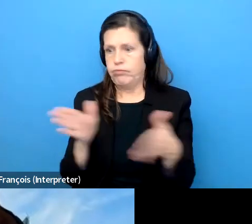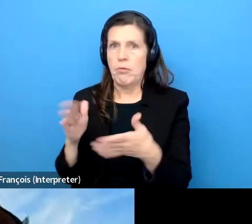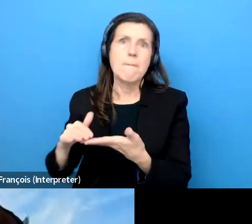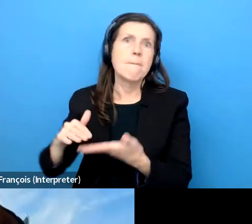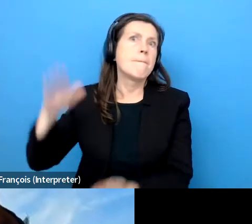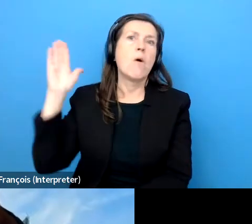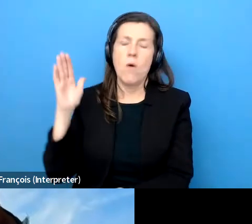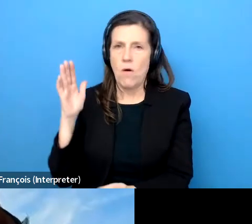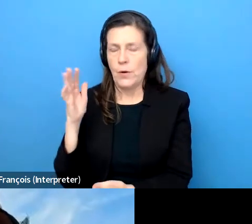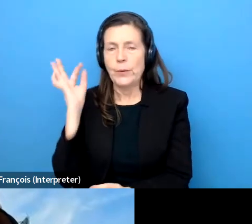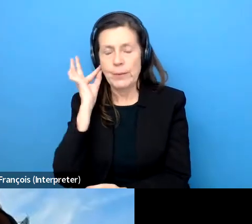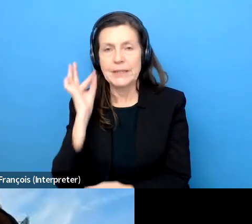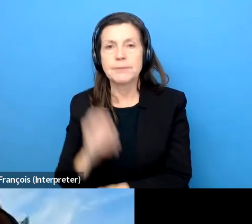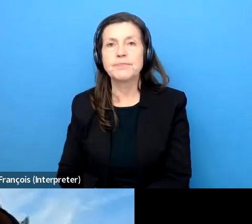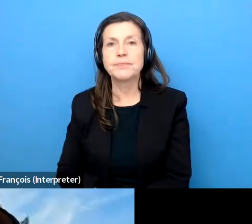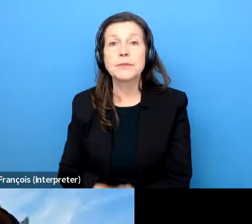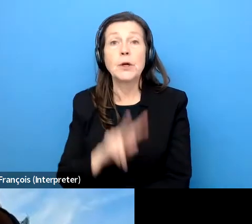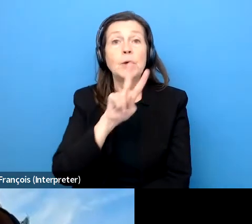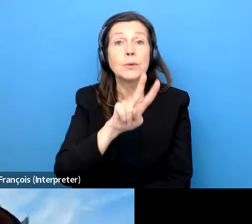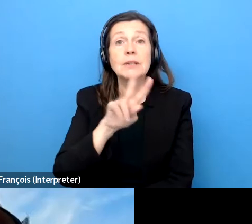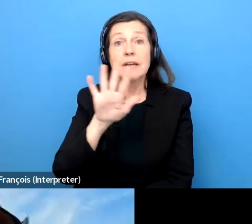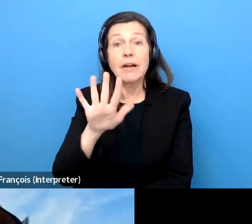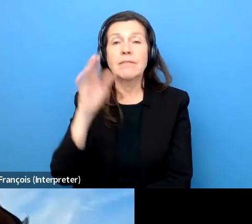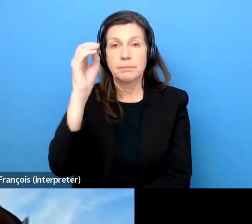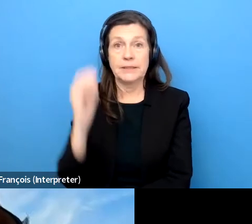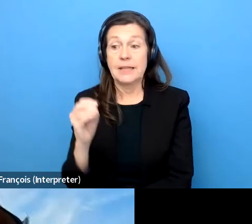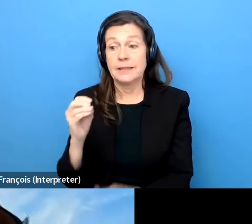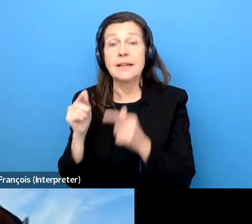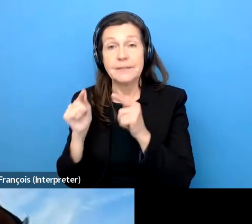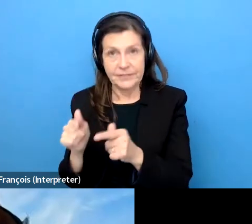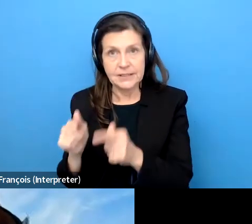And 25 % of the victims are children.